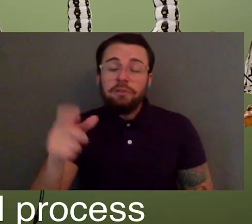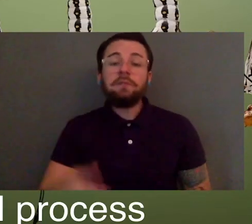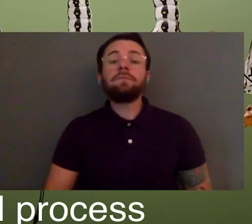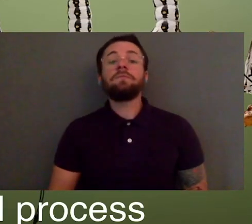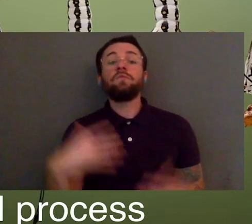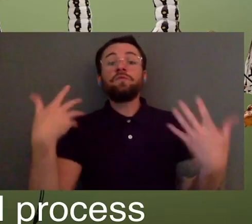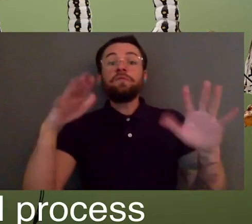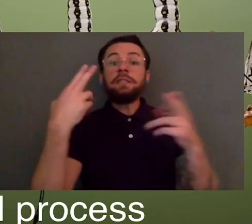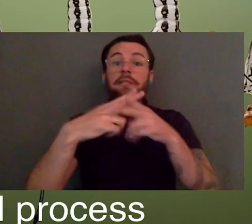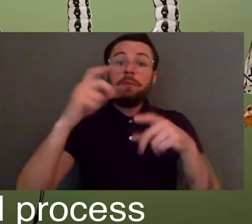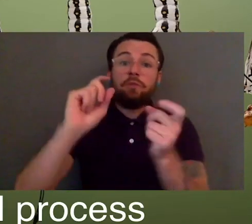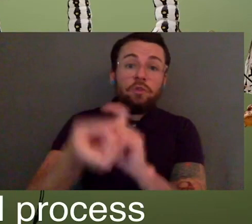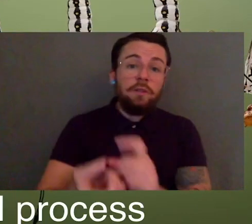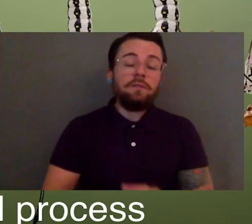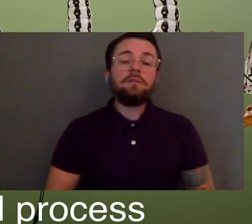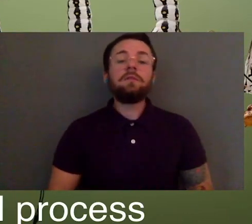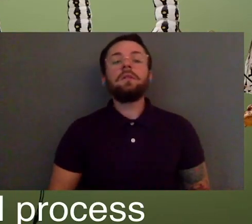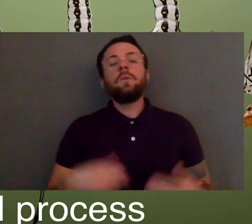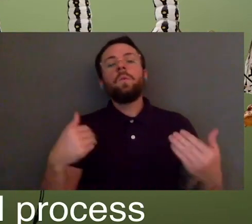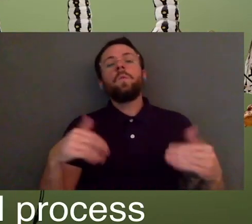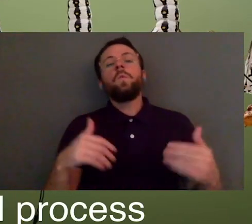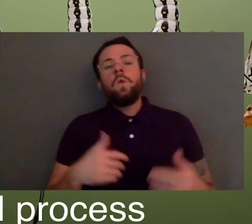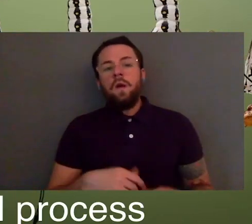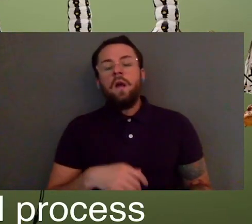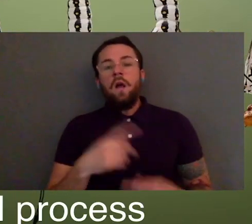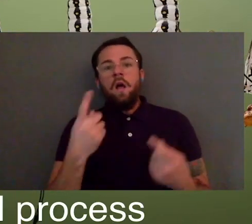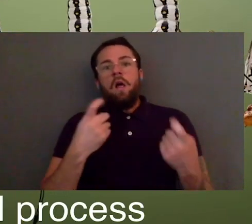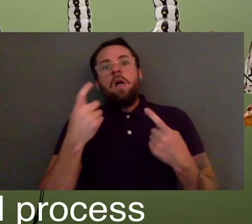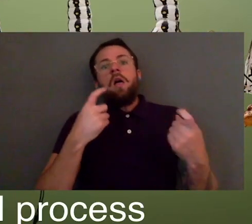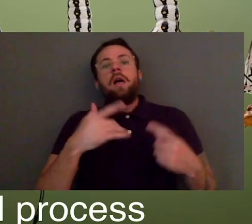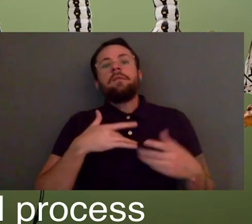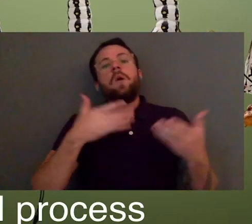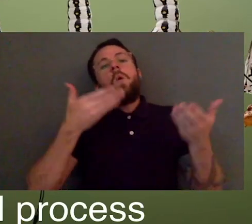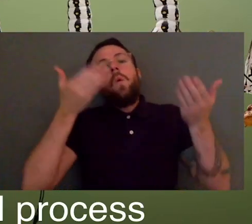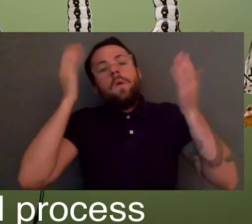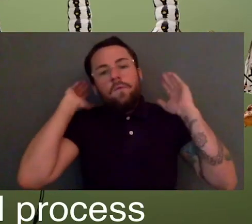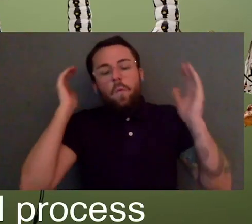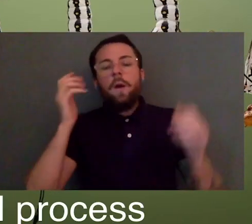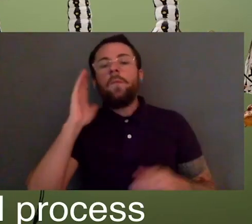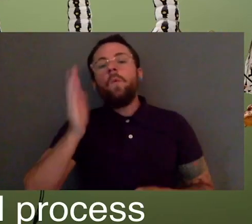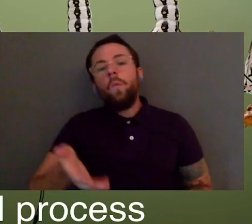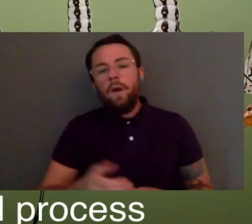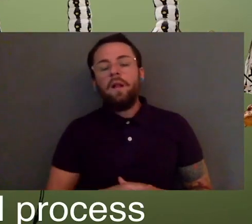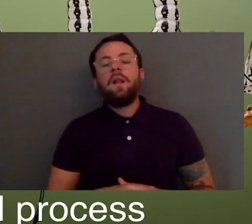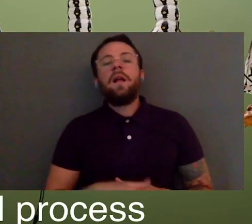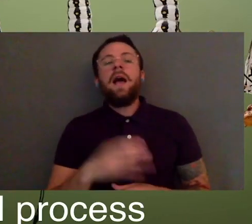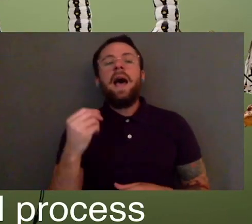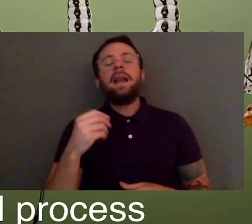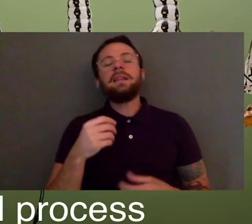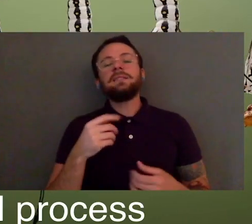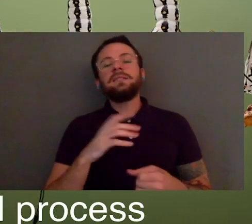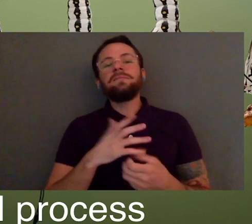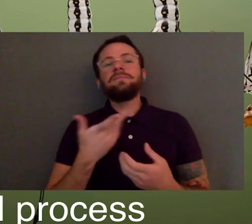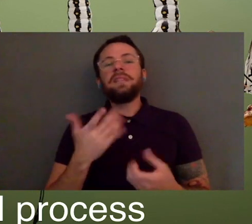So questions is, have you started HRT, have you had the surgery, the therapy, yet?